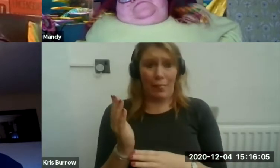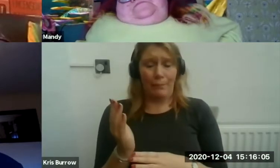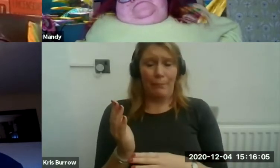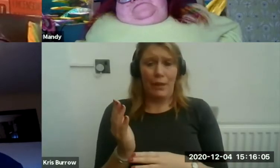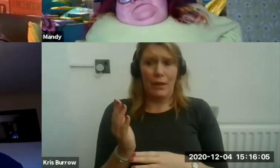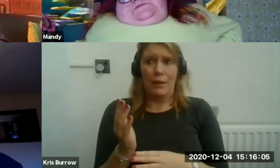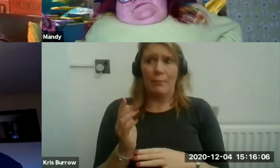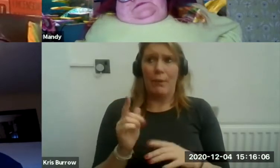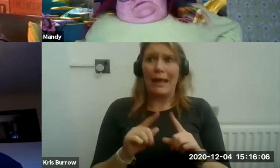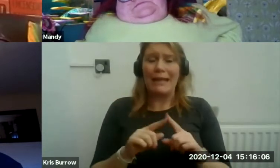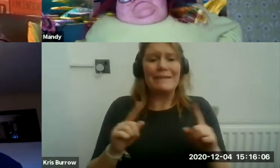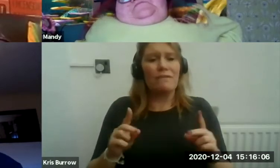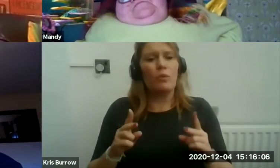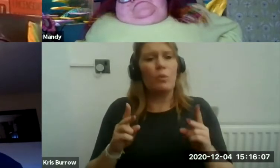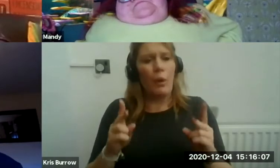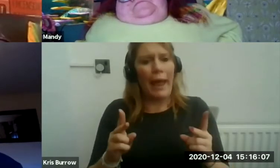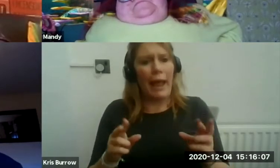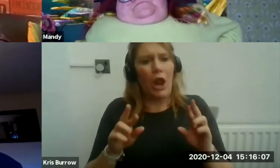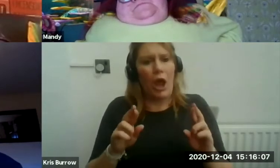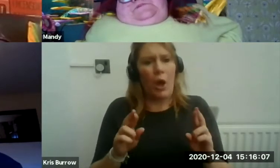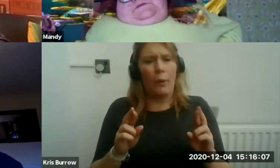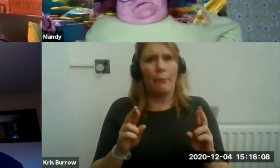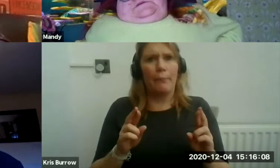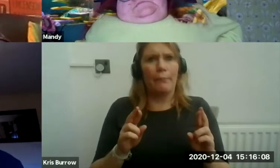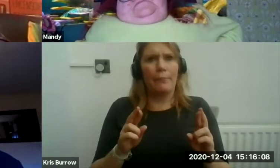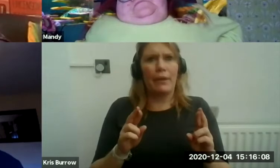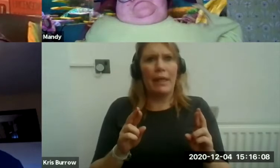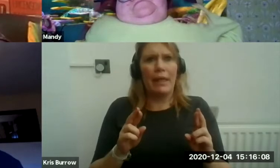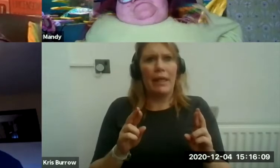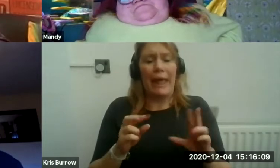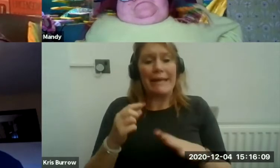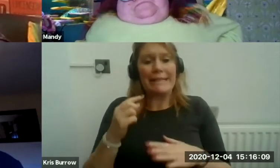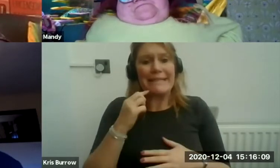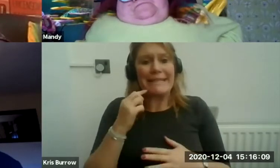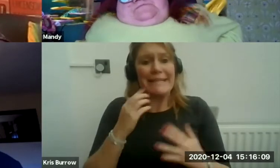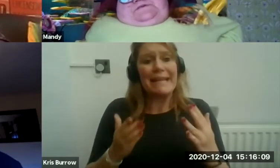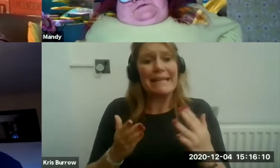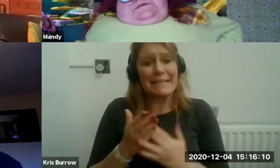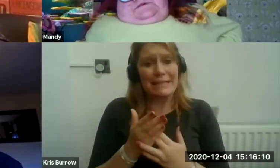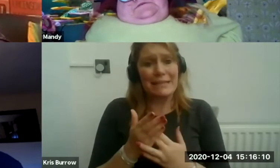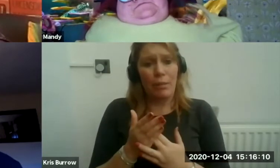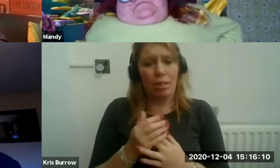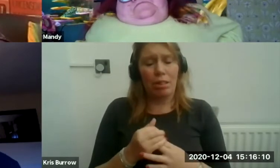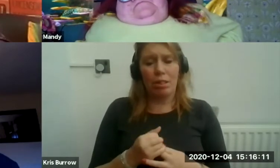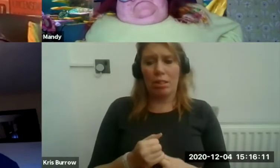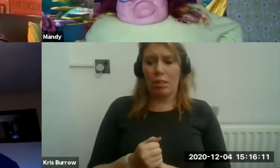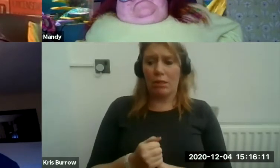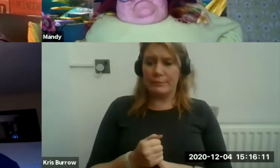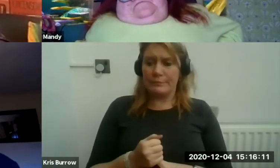a different way and I hope, in a he easily accessible way. Sometimes in theatre I do